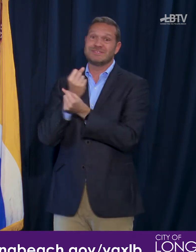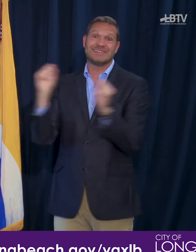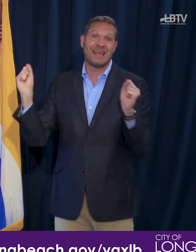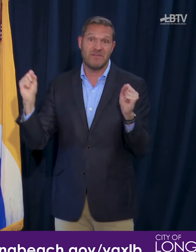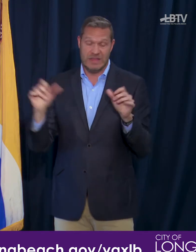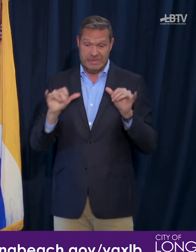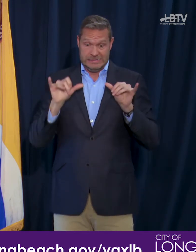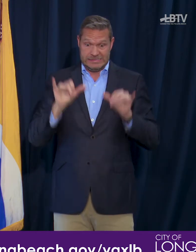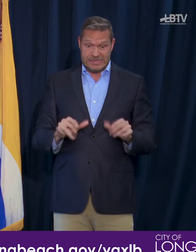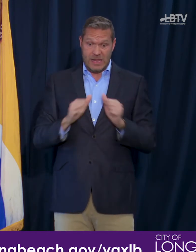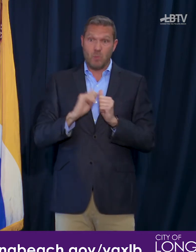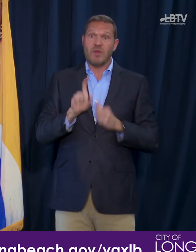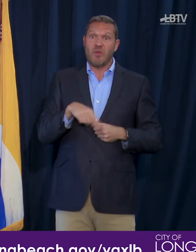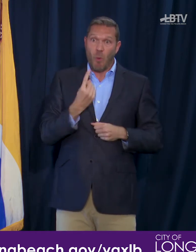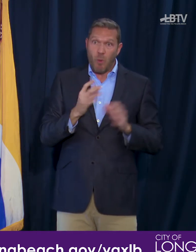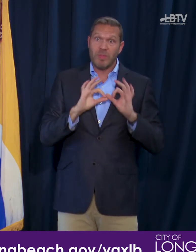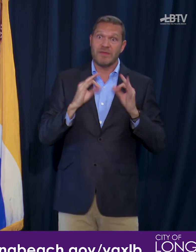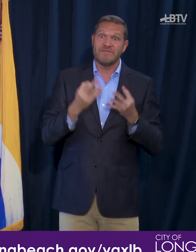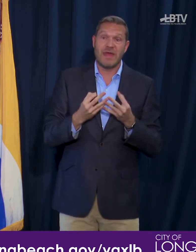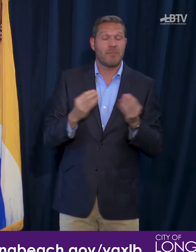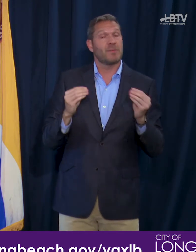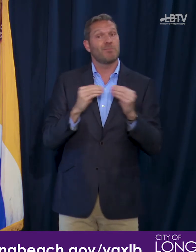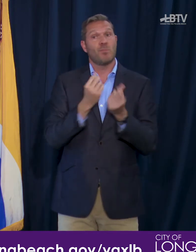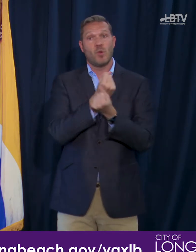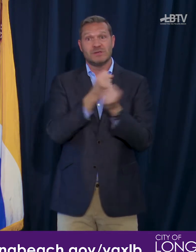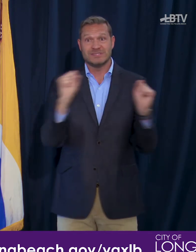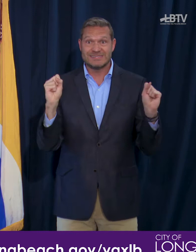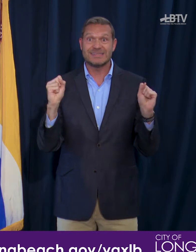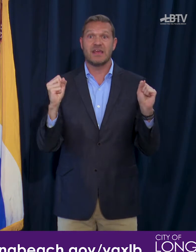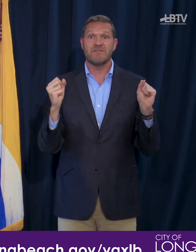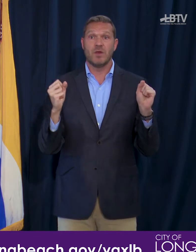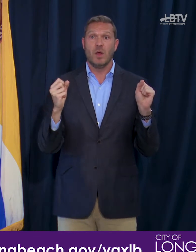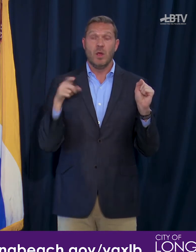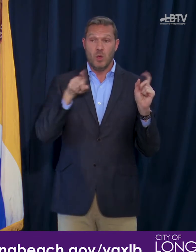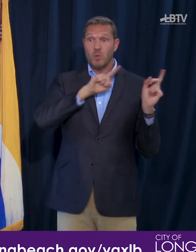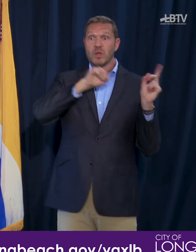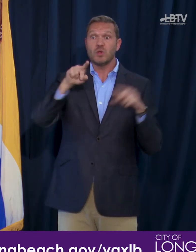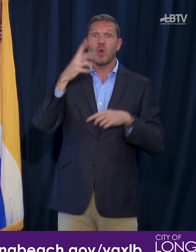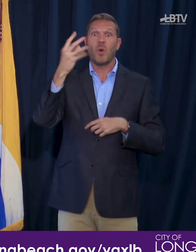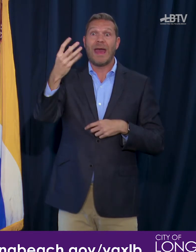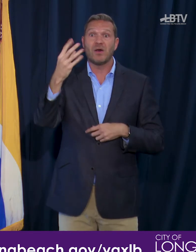When dining with others outside is riskier when you take your mask off and because you're